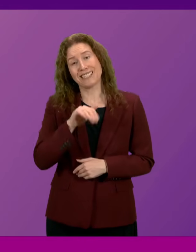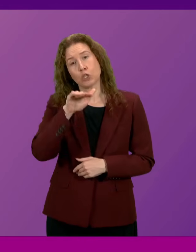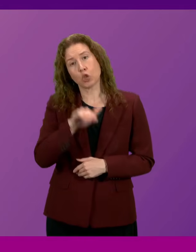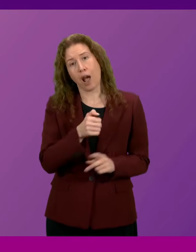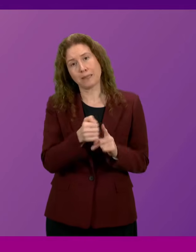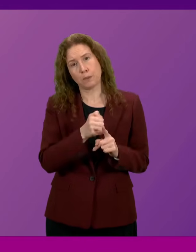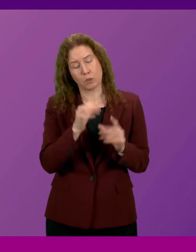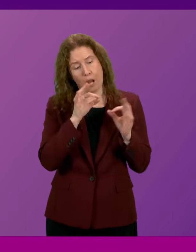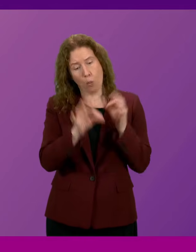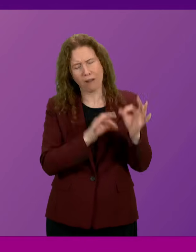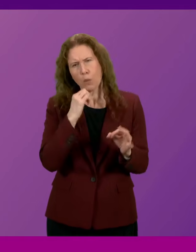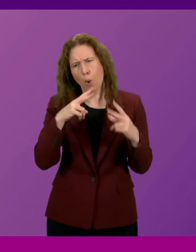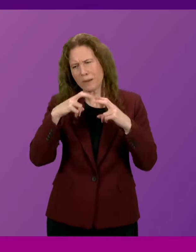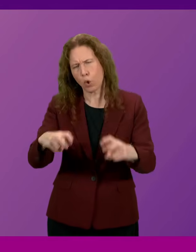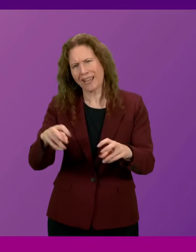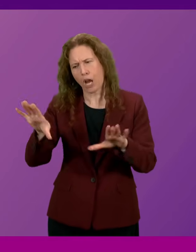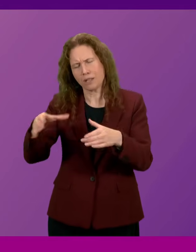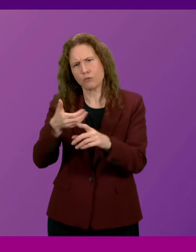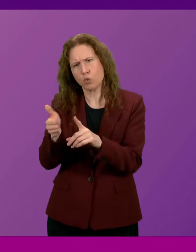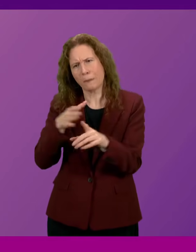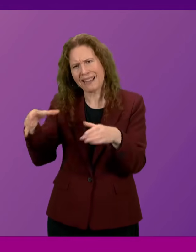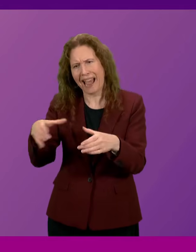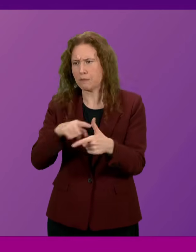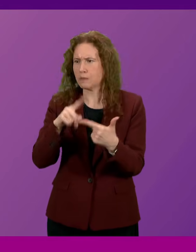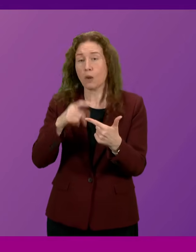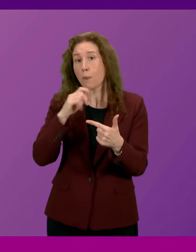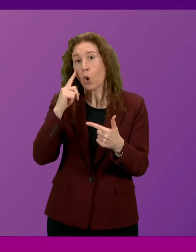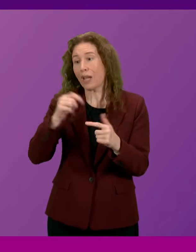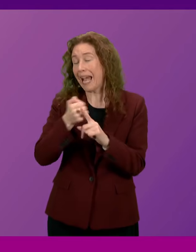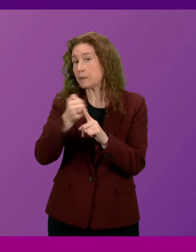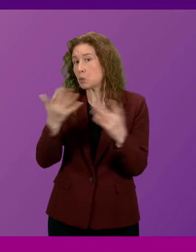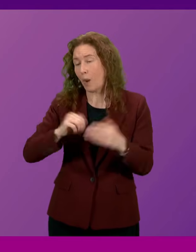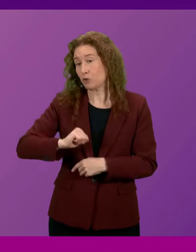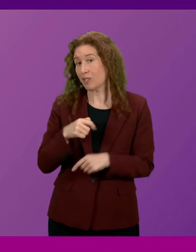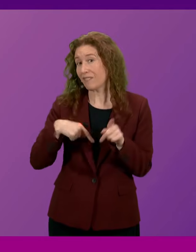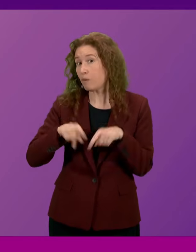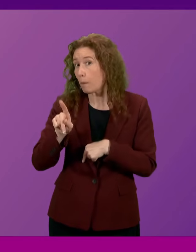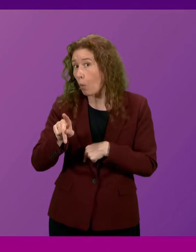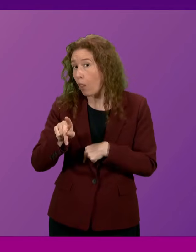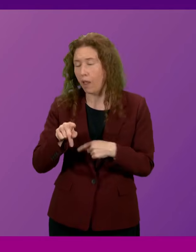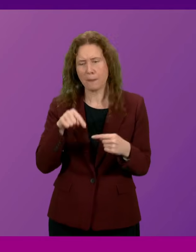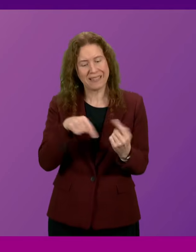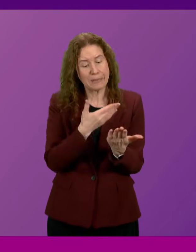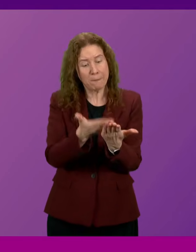or even at industrial-scale abuse in Scottish football. The bill could give victims real